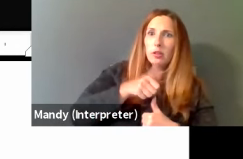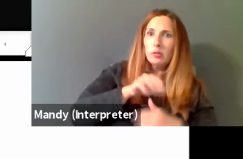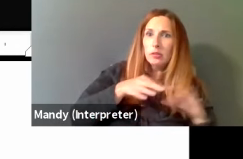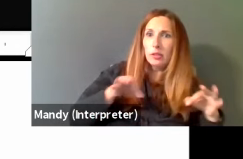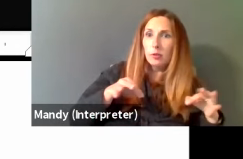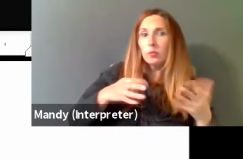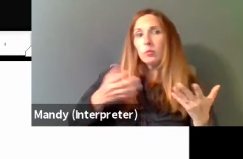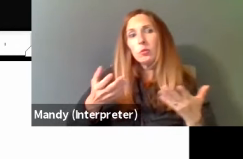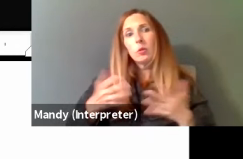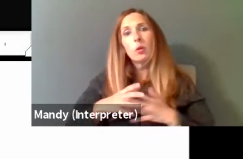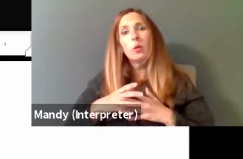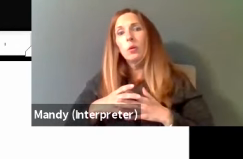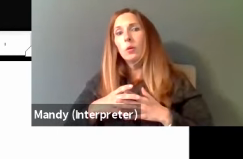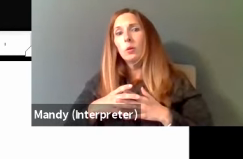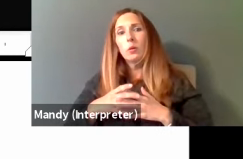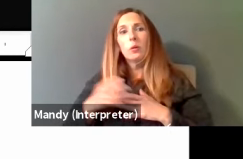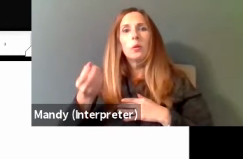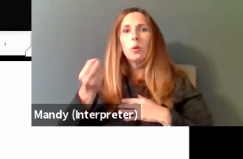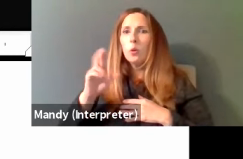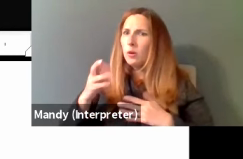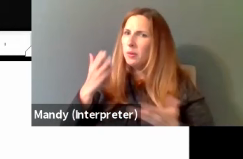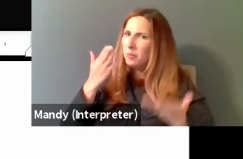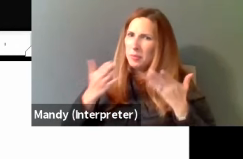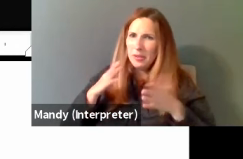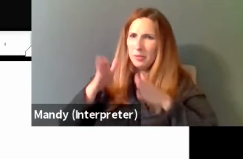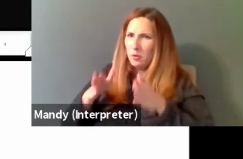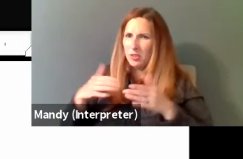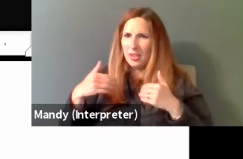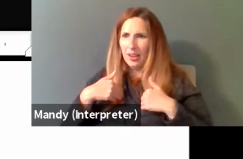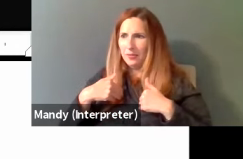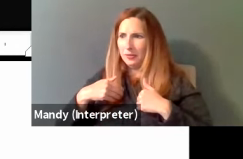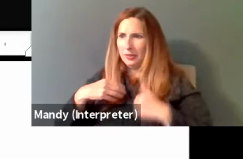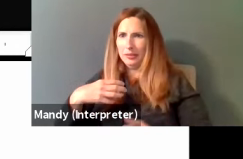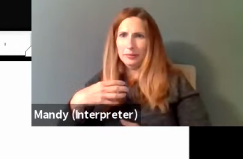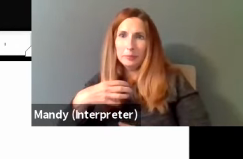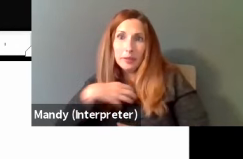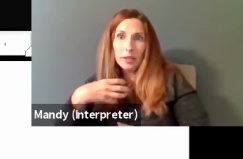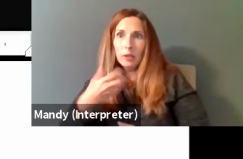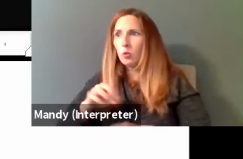maybe they have a complaint or some sort of emergency while they're at work